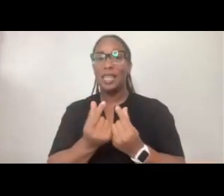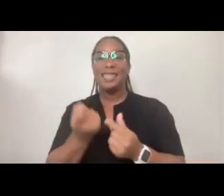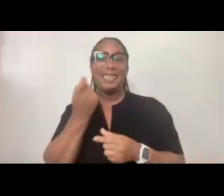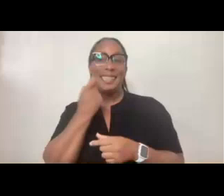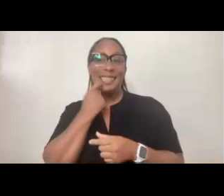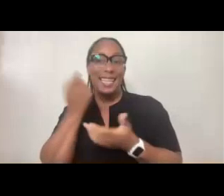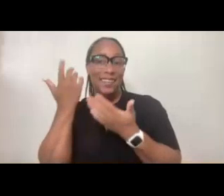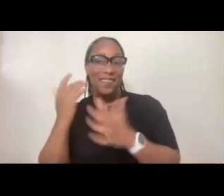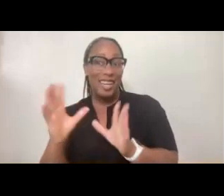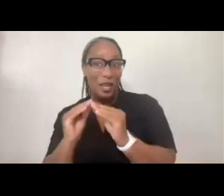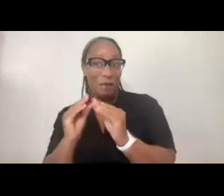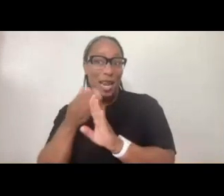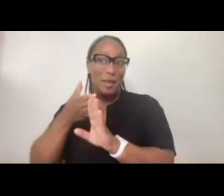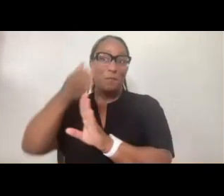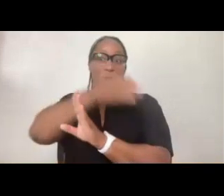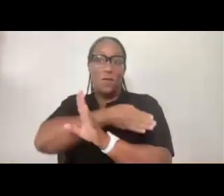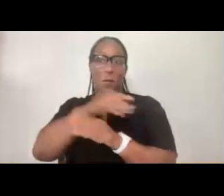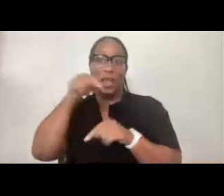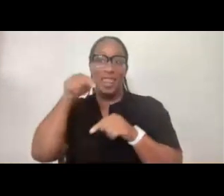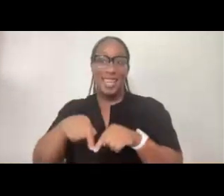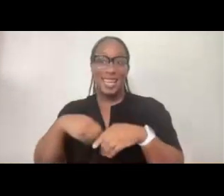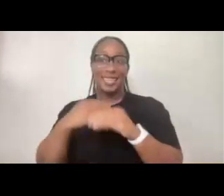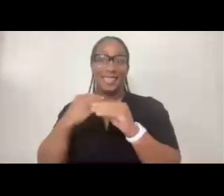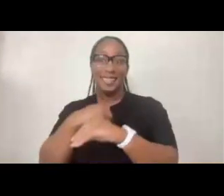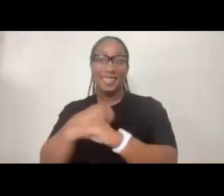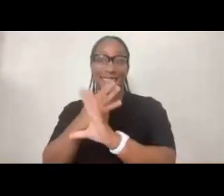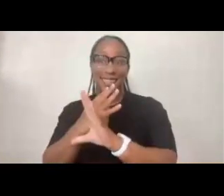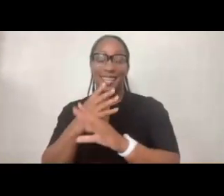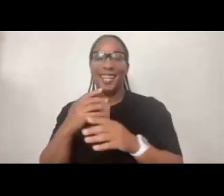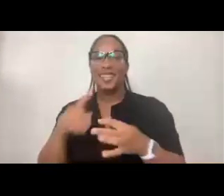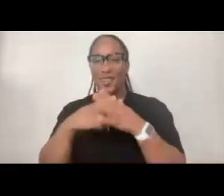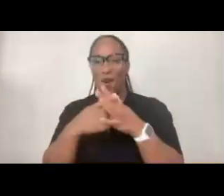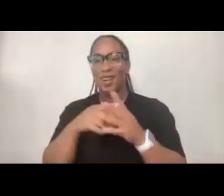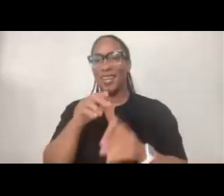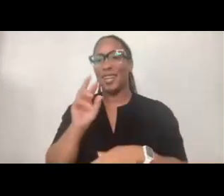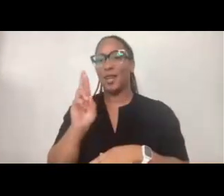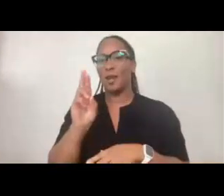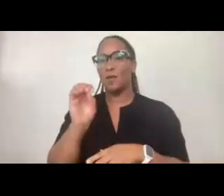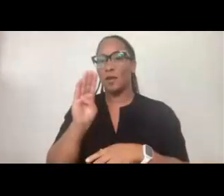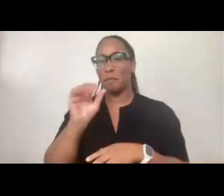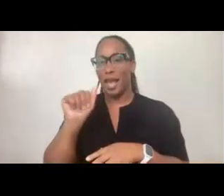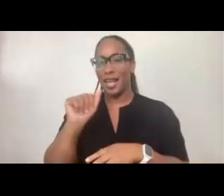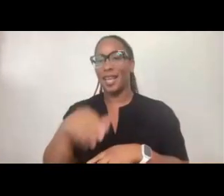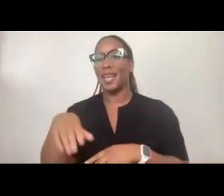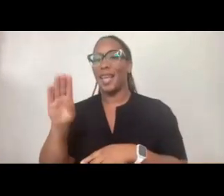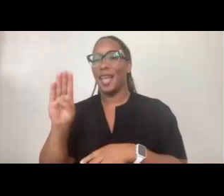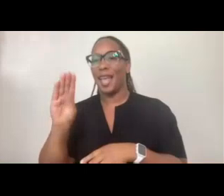finished a meeting right before this webinar started, Rebecca and Barbara. Thank you.